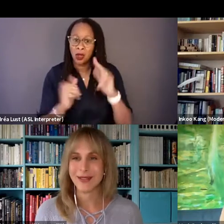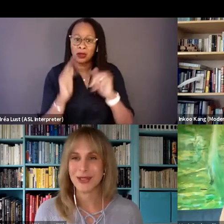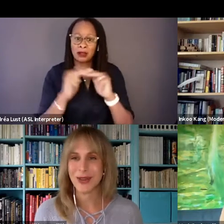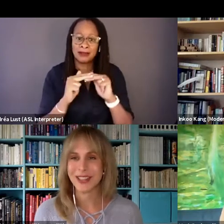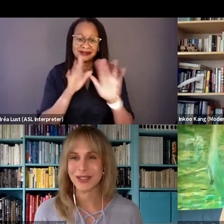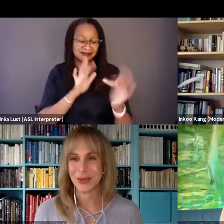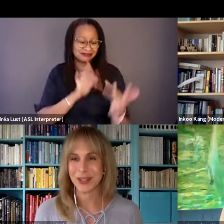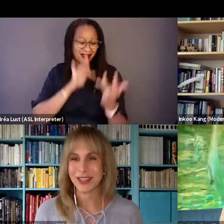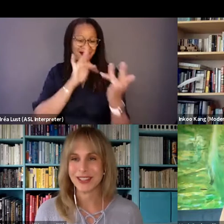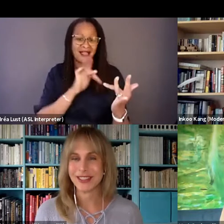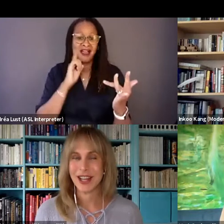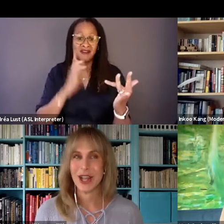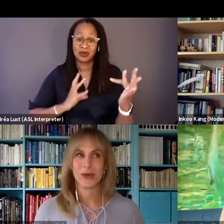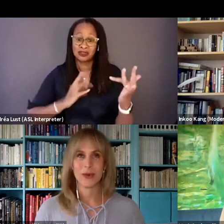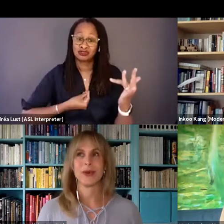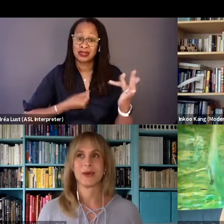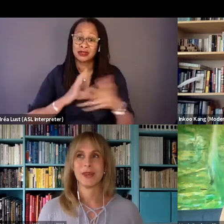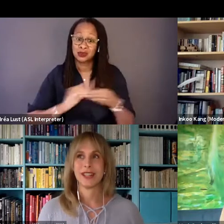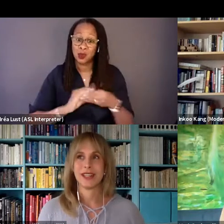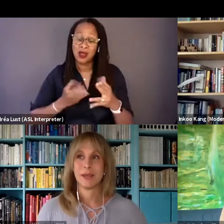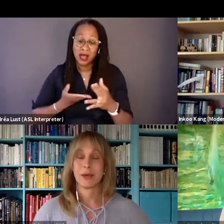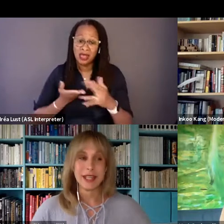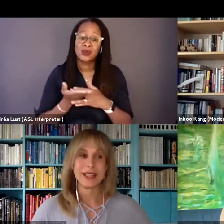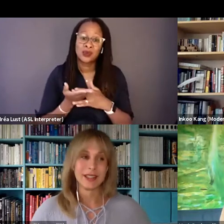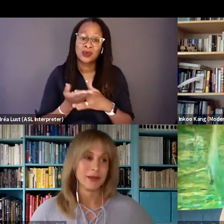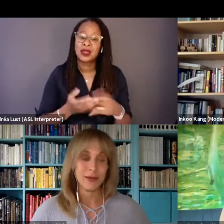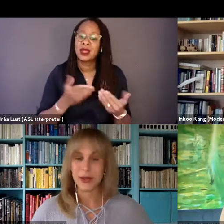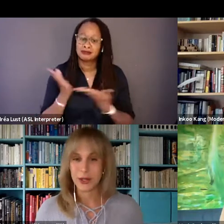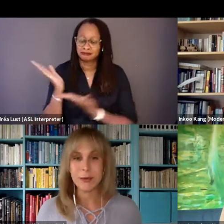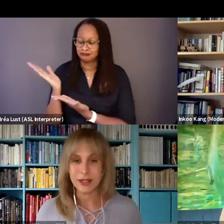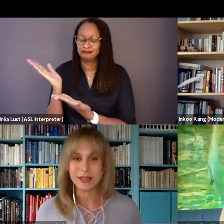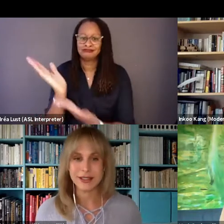for trans stories through presenting full humans.